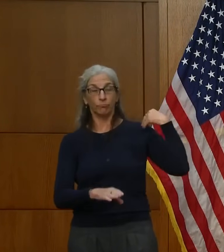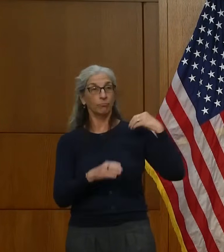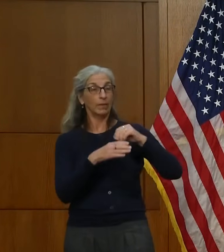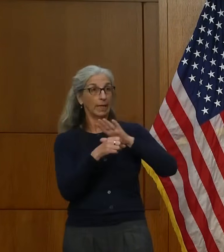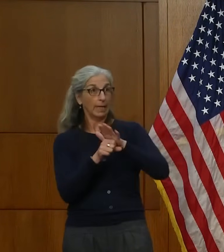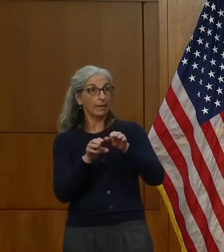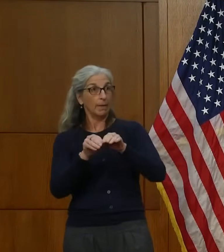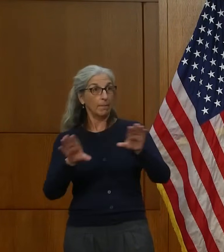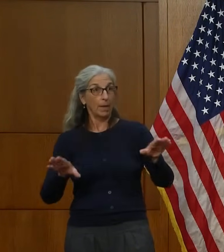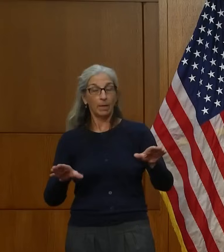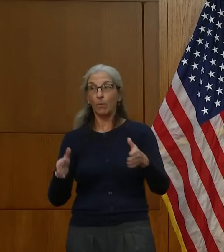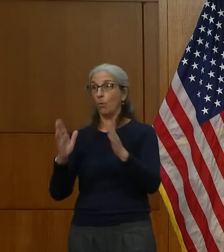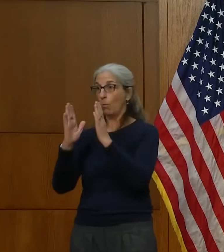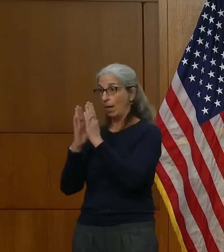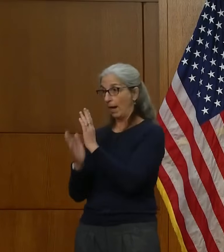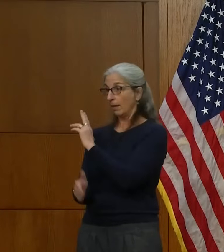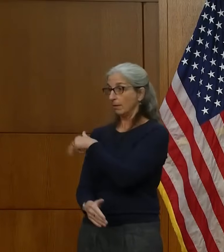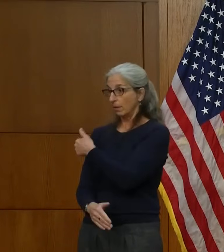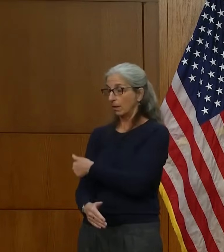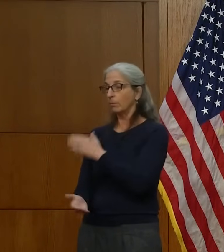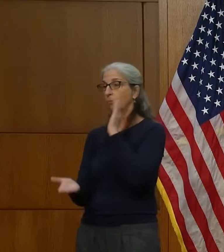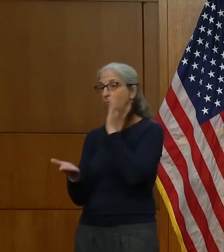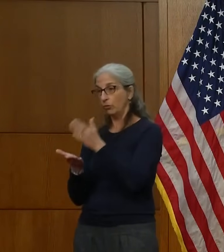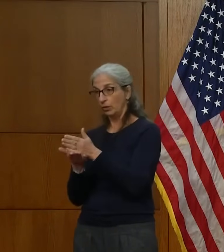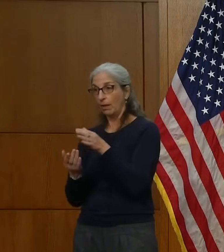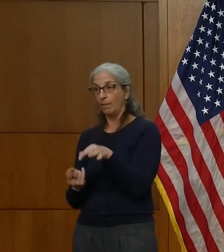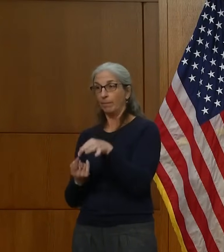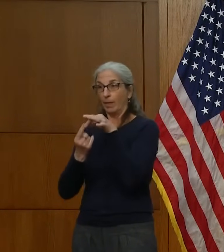EARLY ON IN THIS PANDEMIC TO